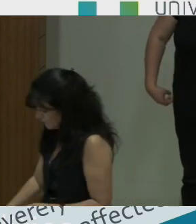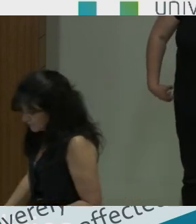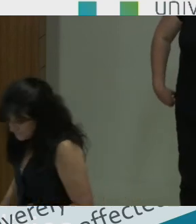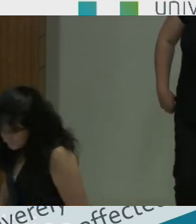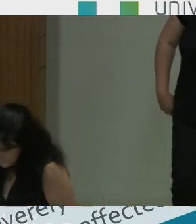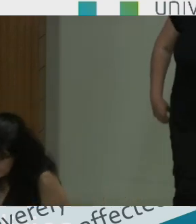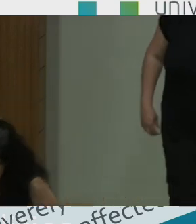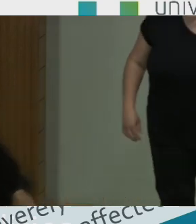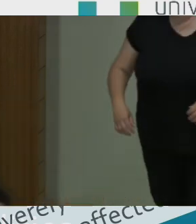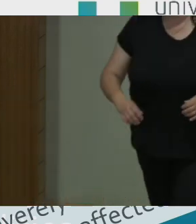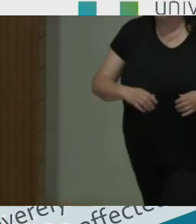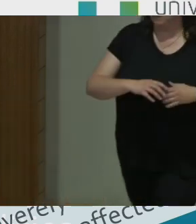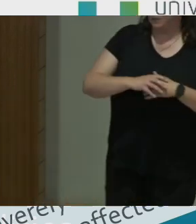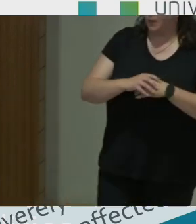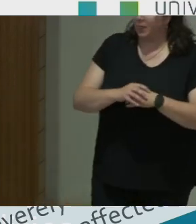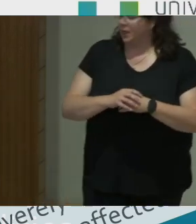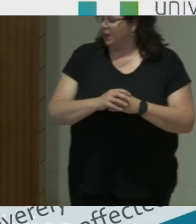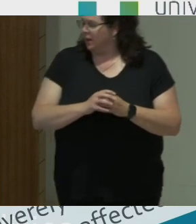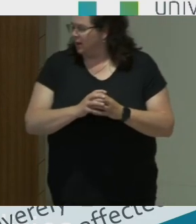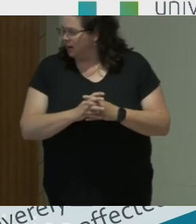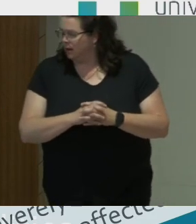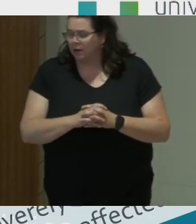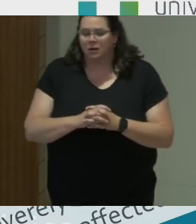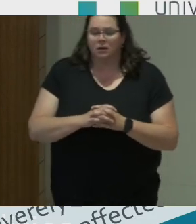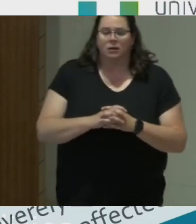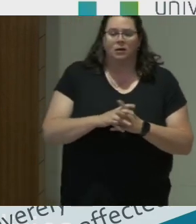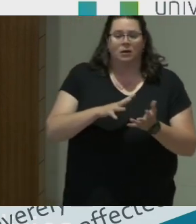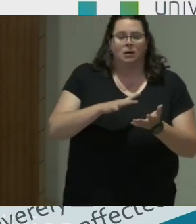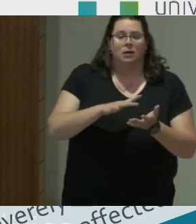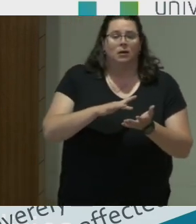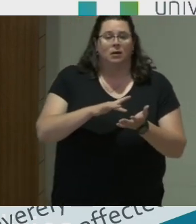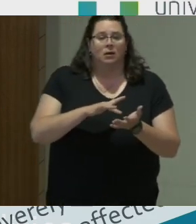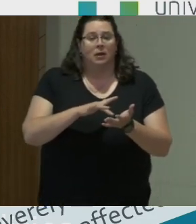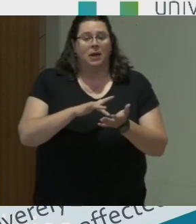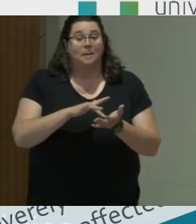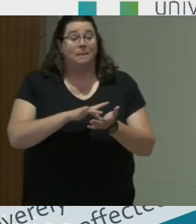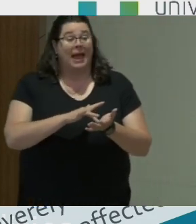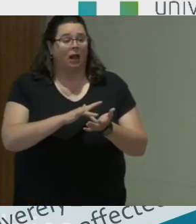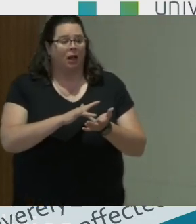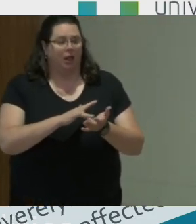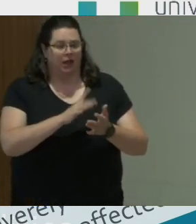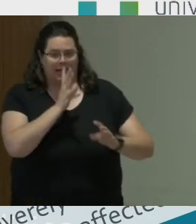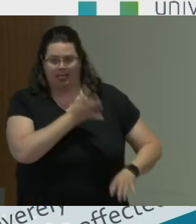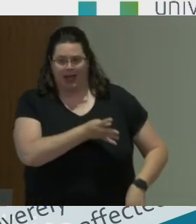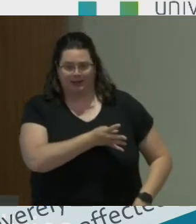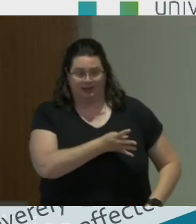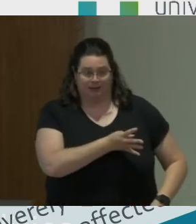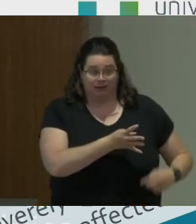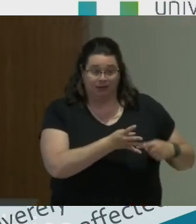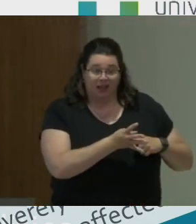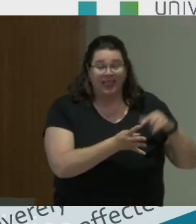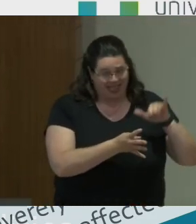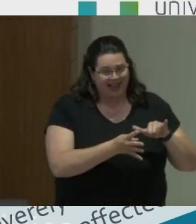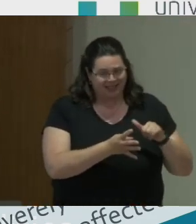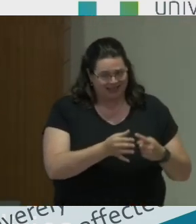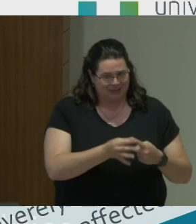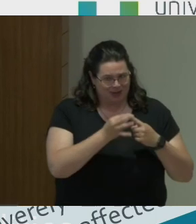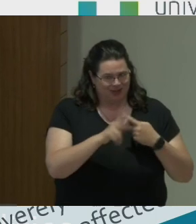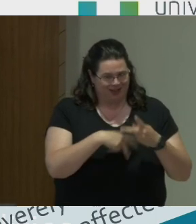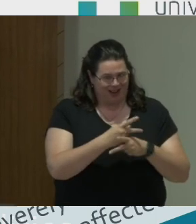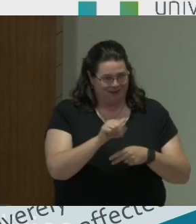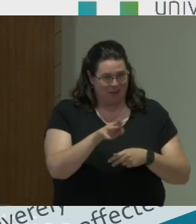And medical neglect is a special form of abuse in a subpopulation of children